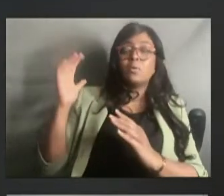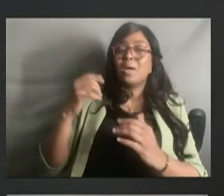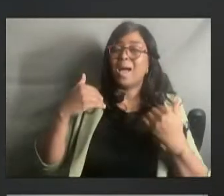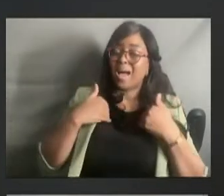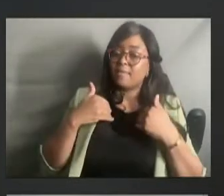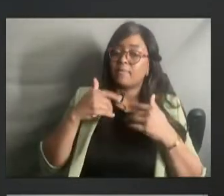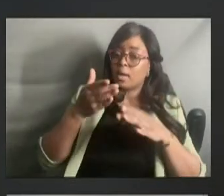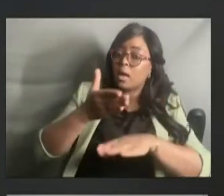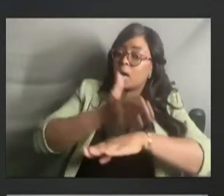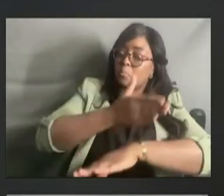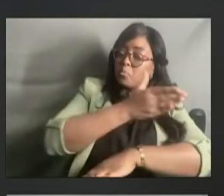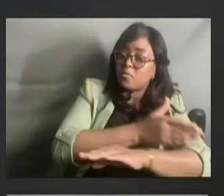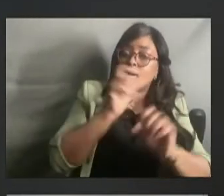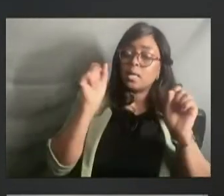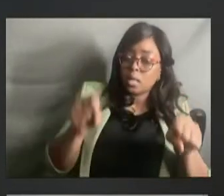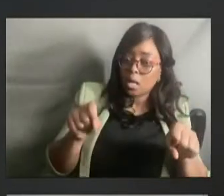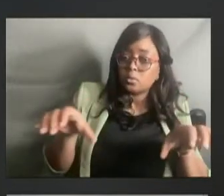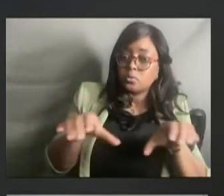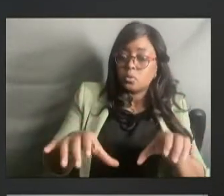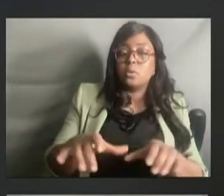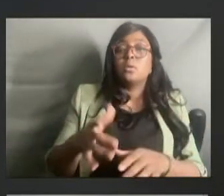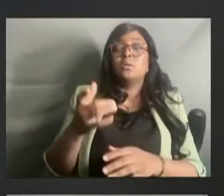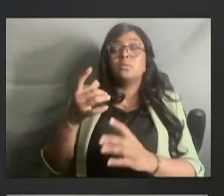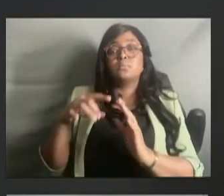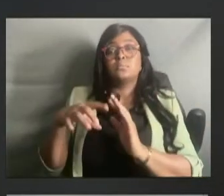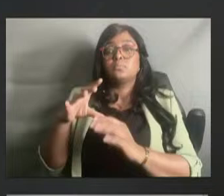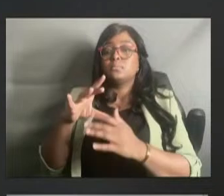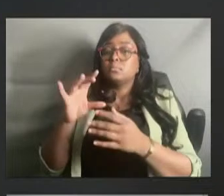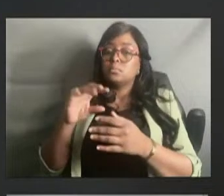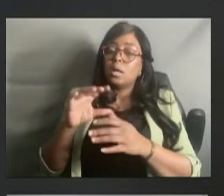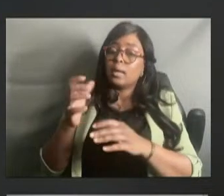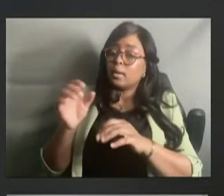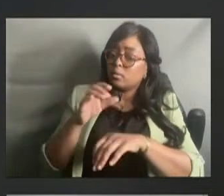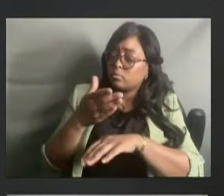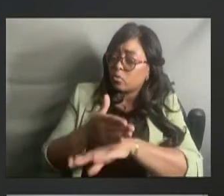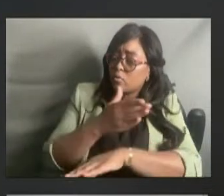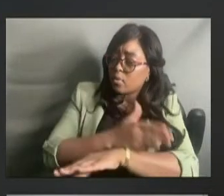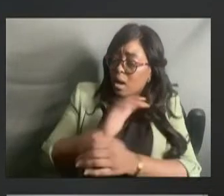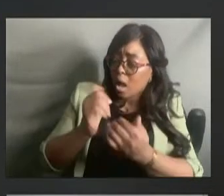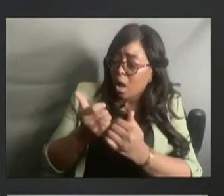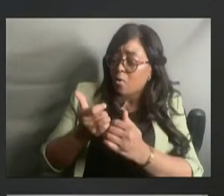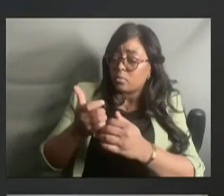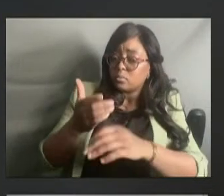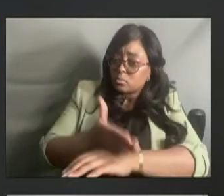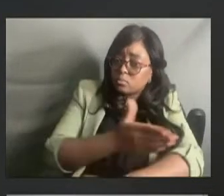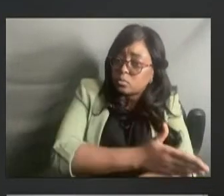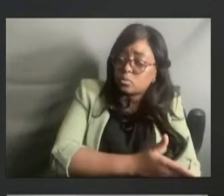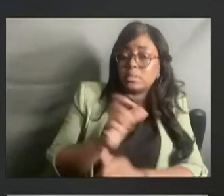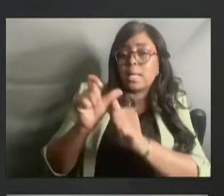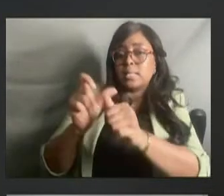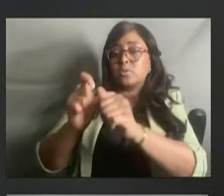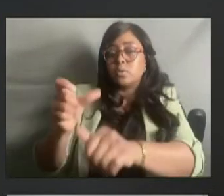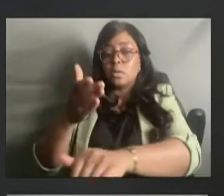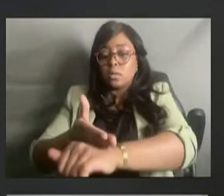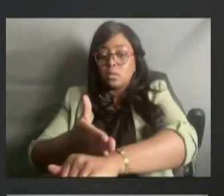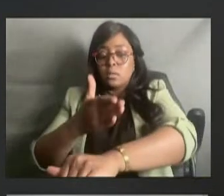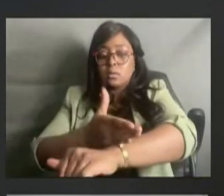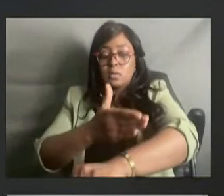be second to none. We have some improvements to make in that space. Speaking of improvements, the best way that we get better